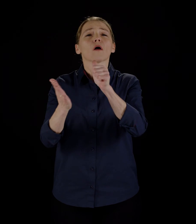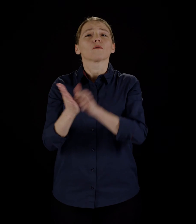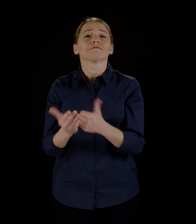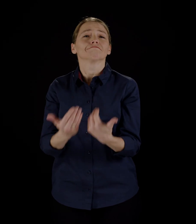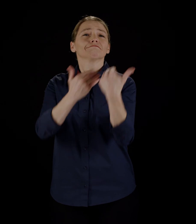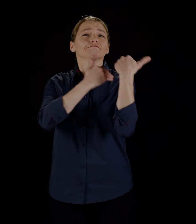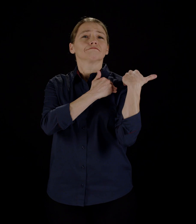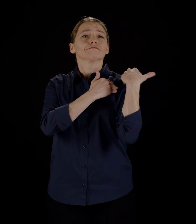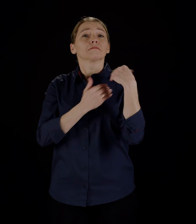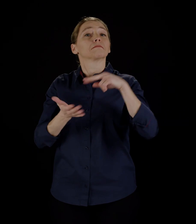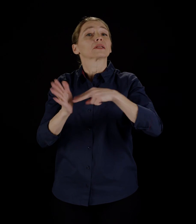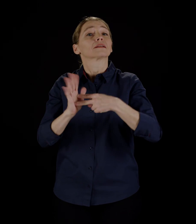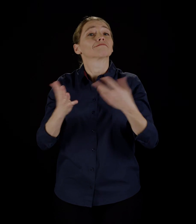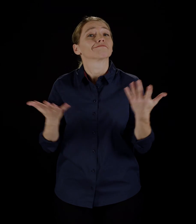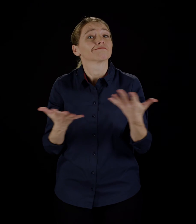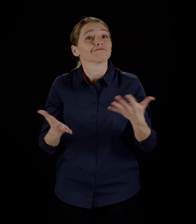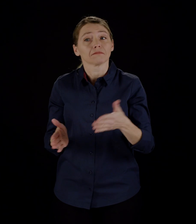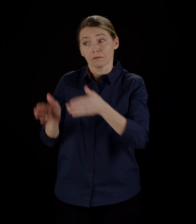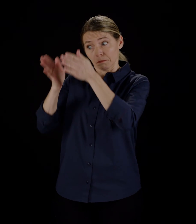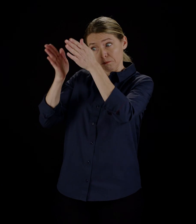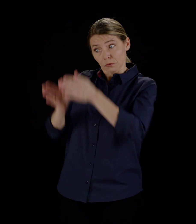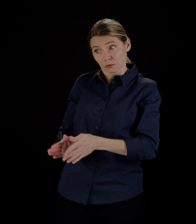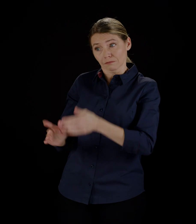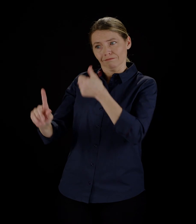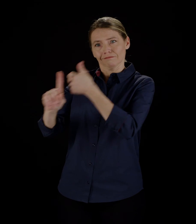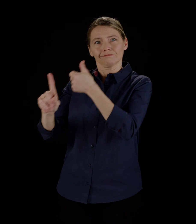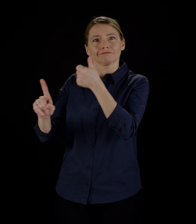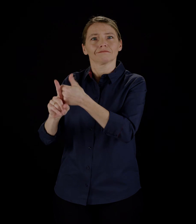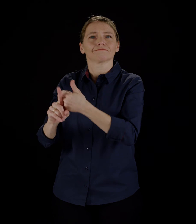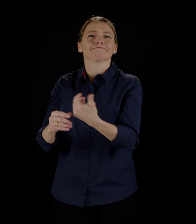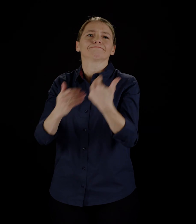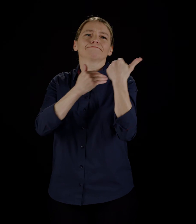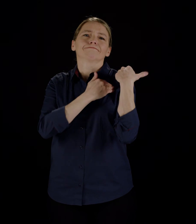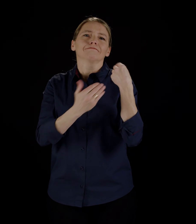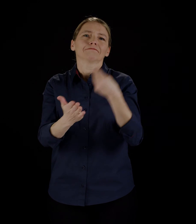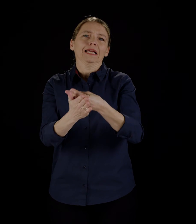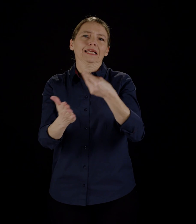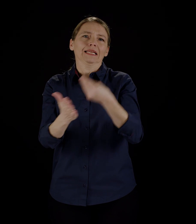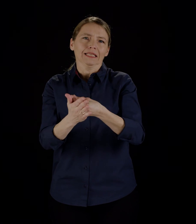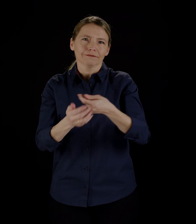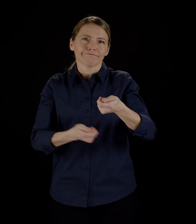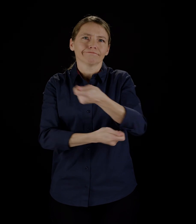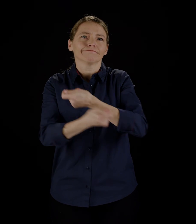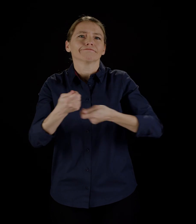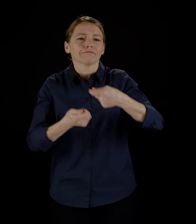An Account Holder is a person who is financially responsible for payments for services under a contract.